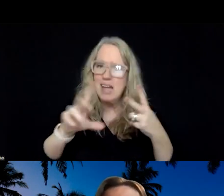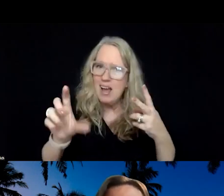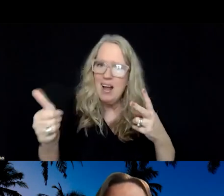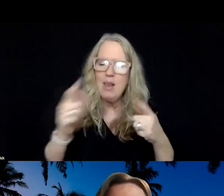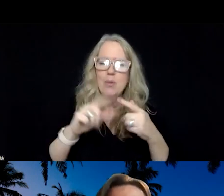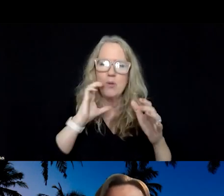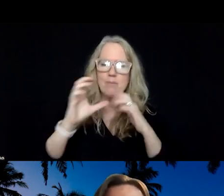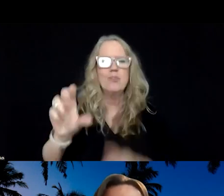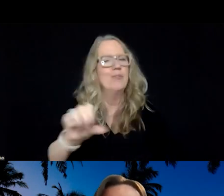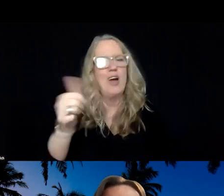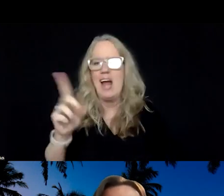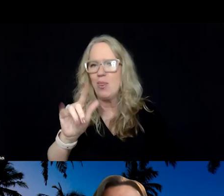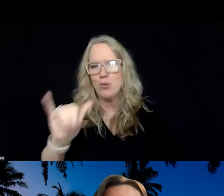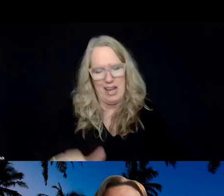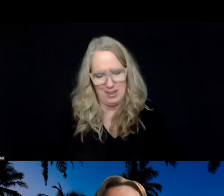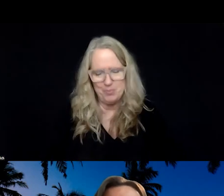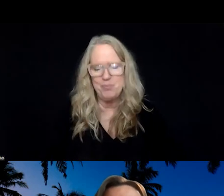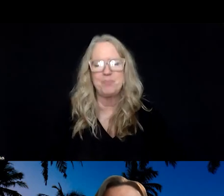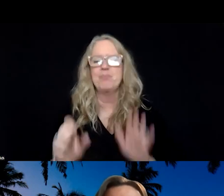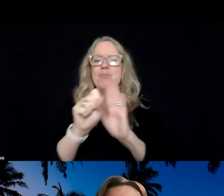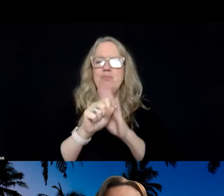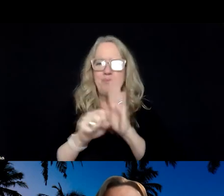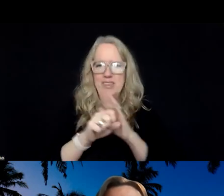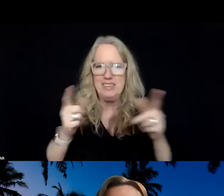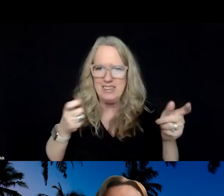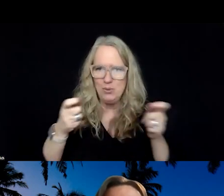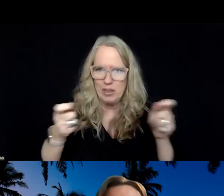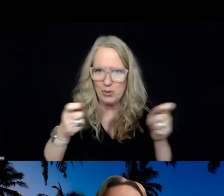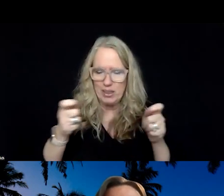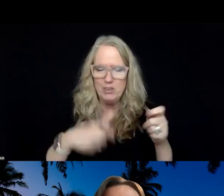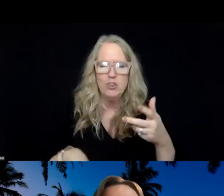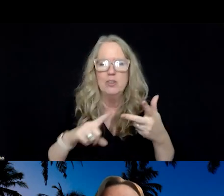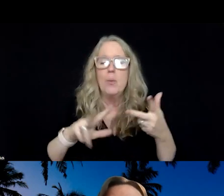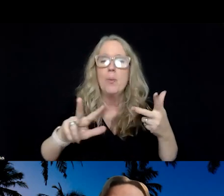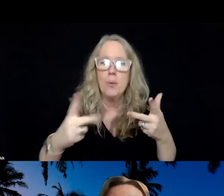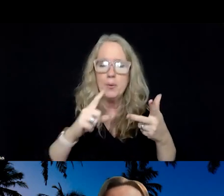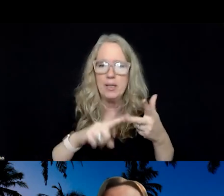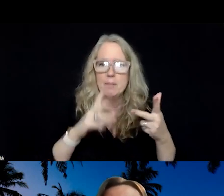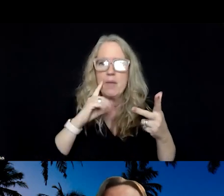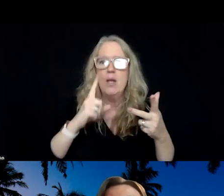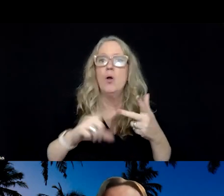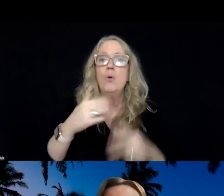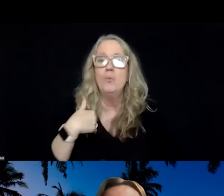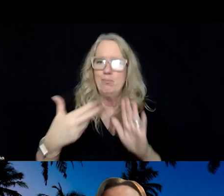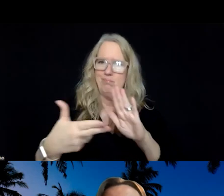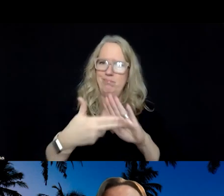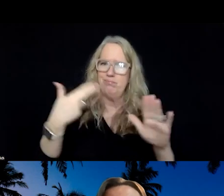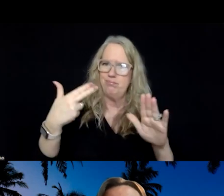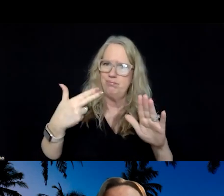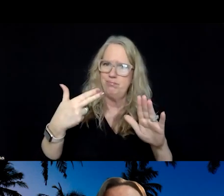ANOTHER DAY. STATE REGULATIONS IS THIRD. SECOND WE HAVE STIGMA. THAT IS HUGE.